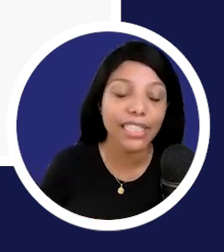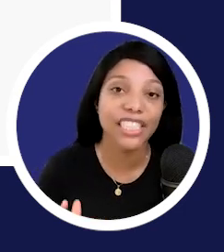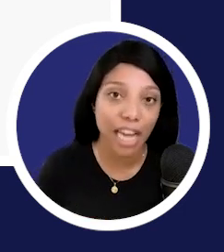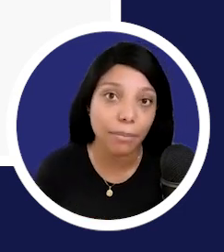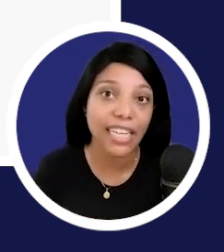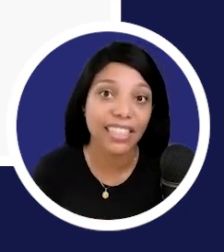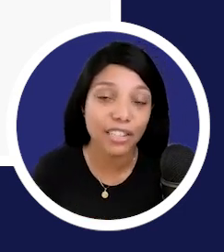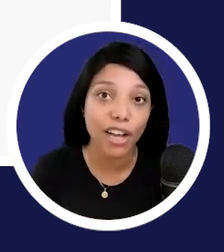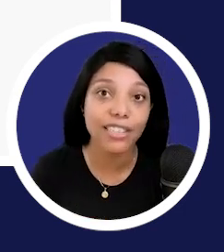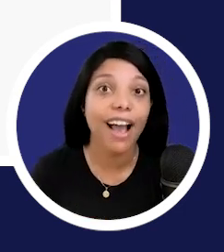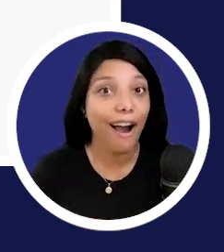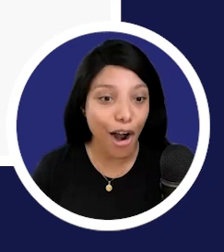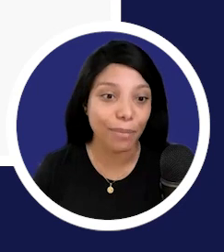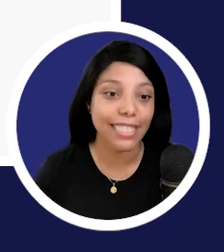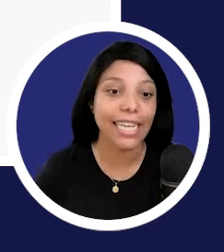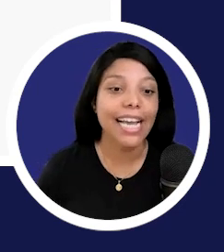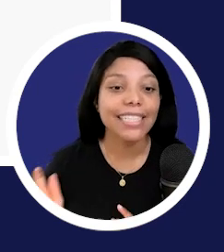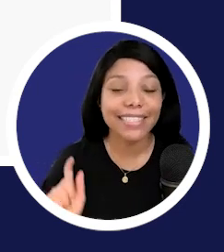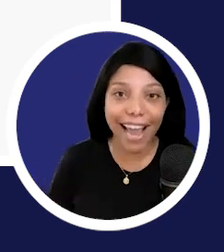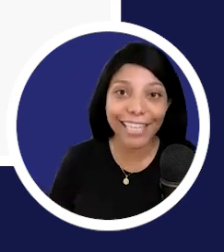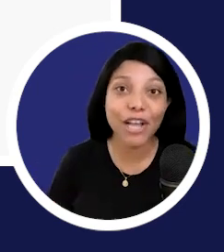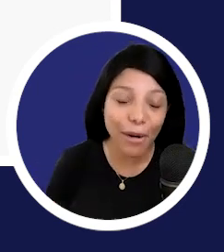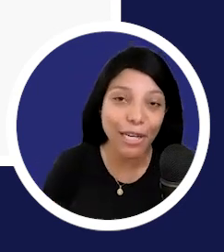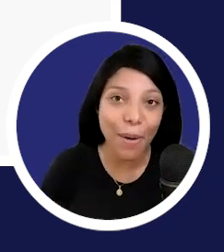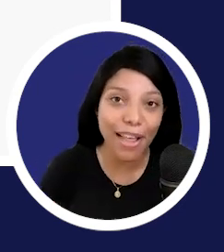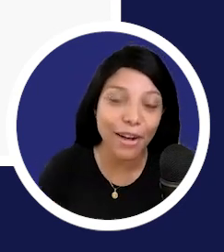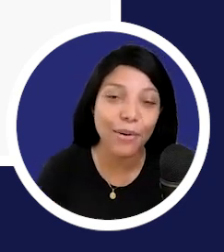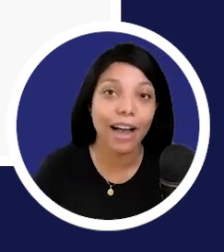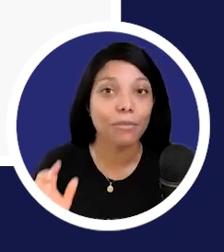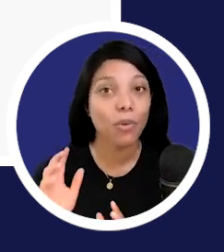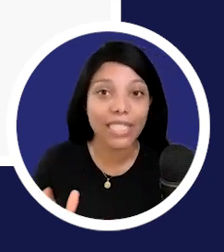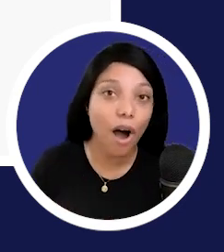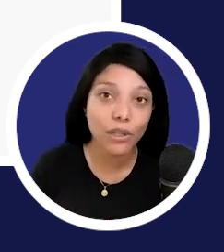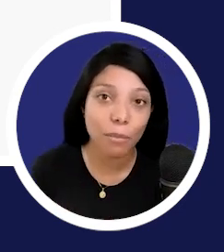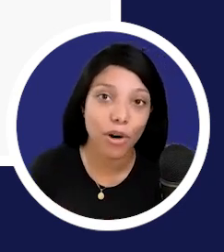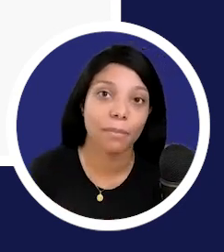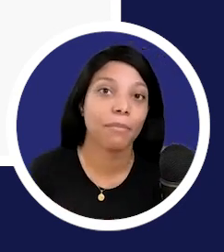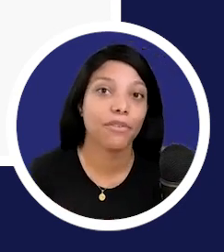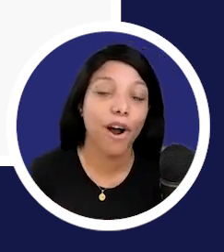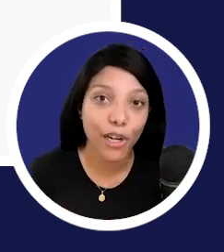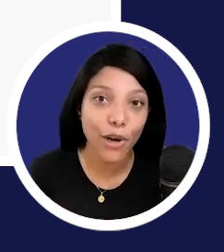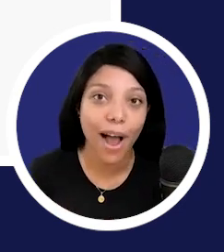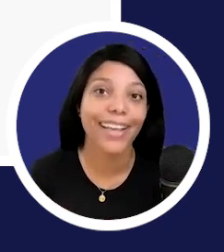in championing this cause, are busy. Today, Tony Coelho, who is also a board member for AudioEye,